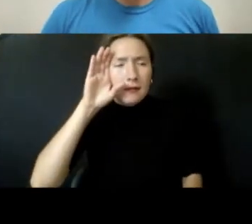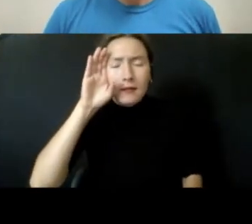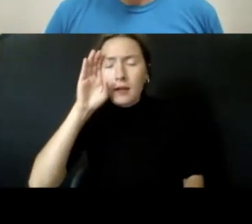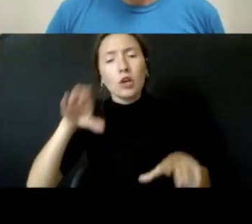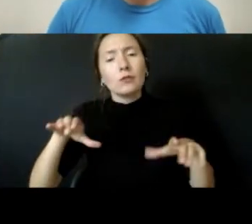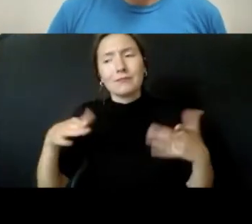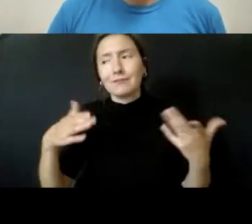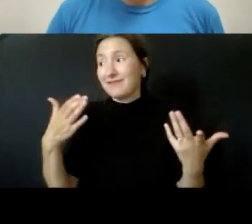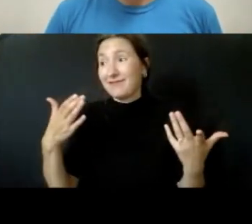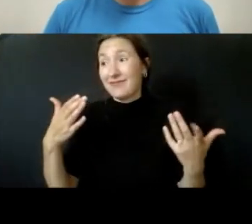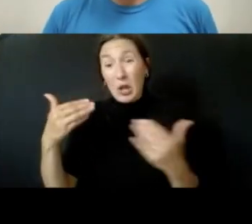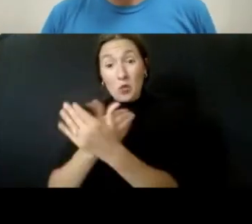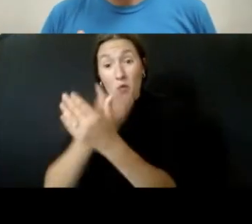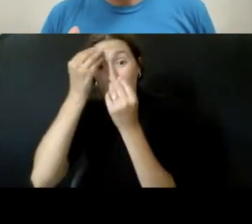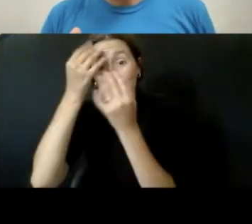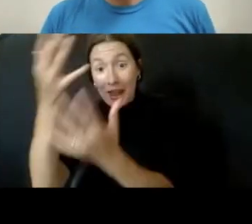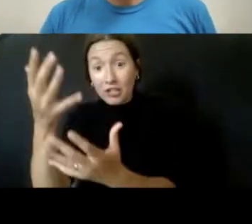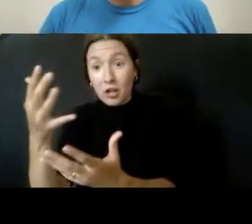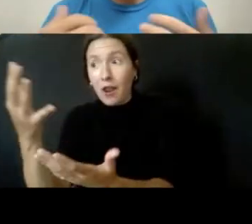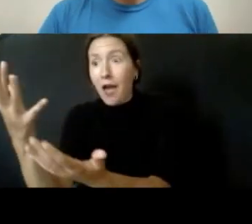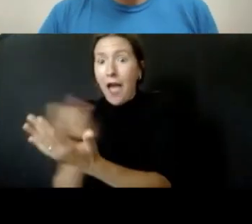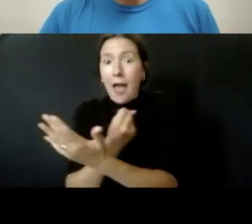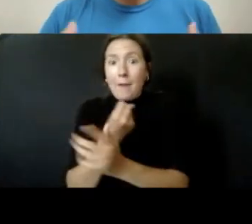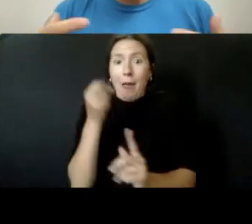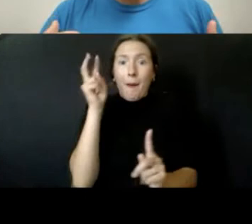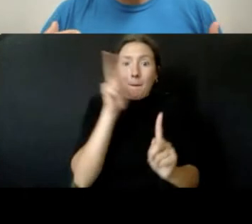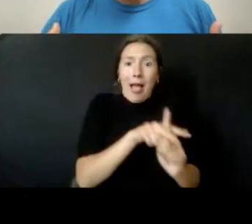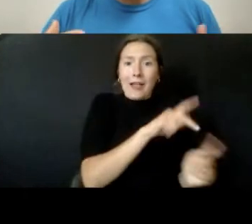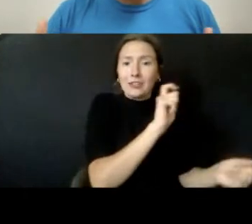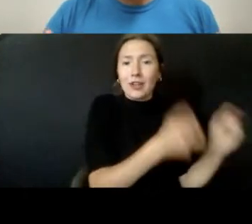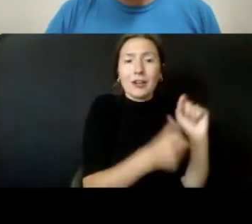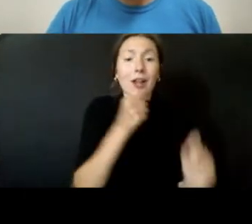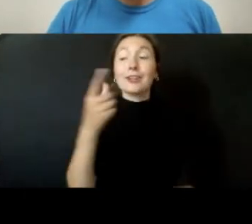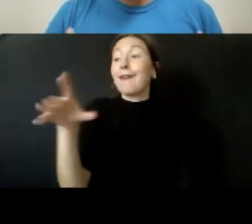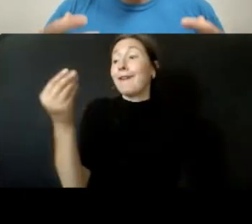this day forward i am going to be i'm committed to being a better designer i'm committed to being a